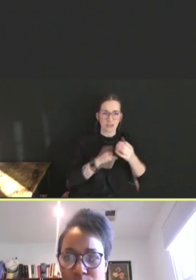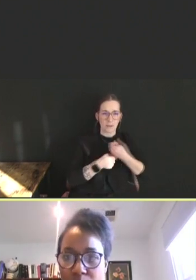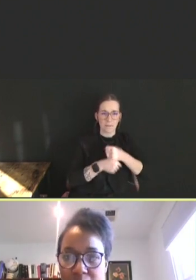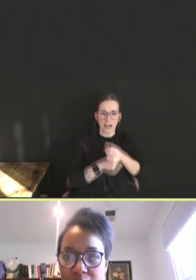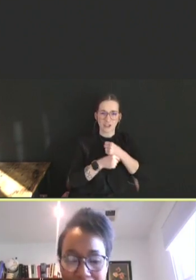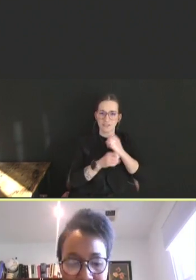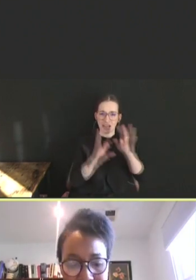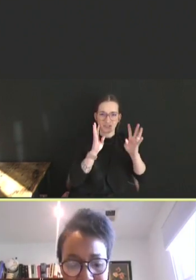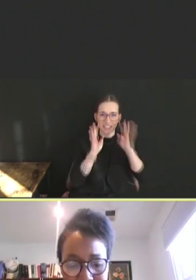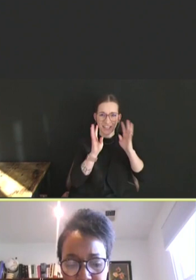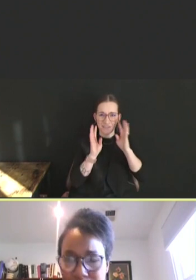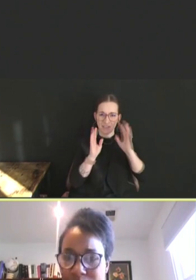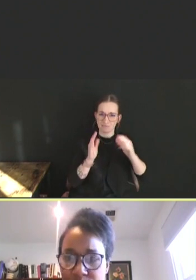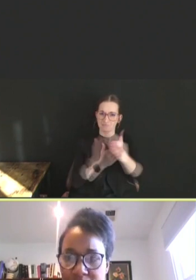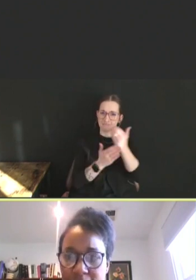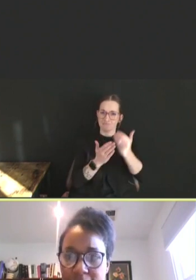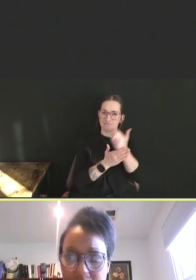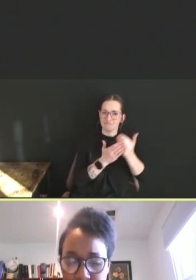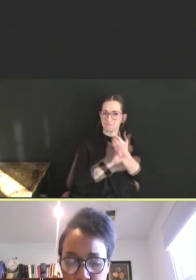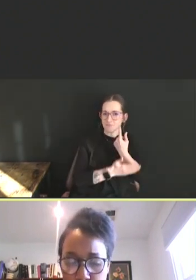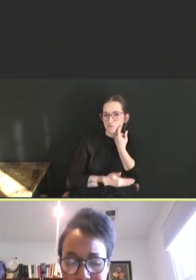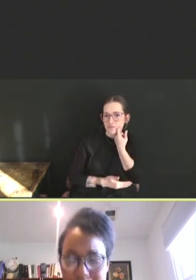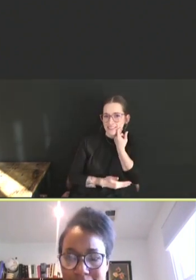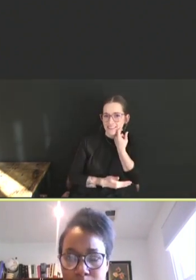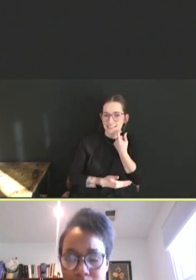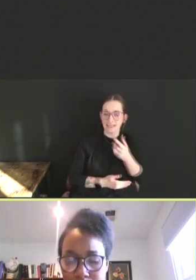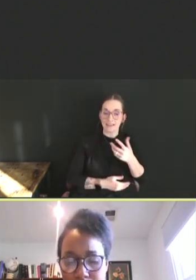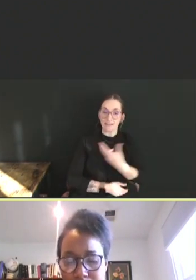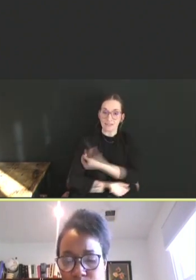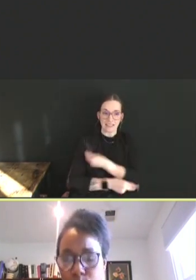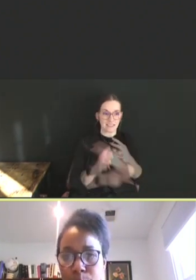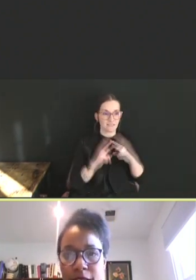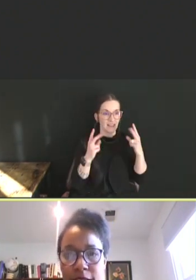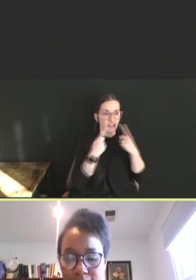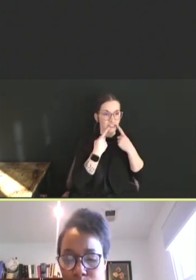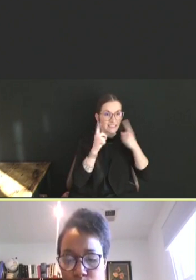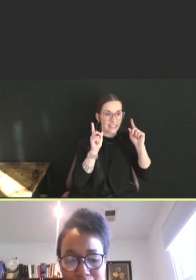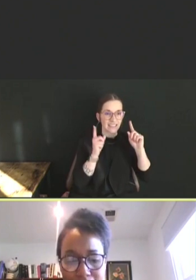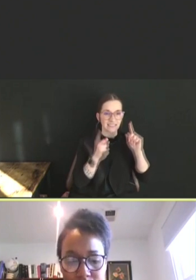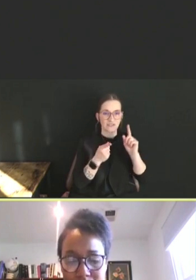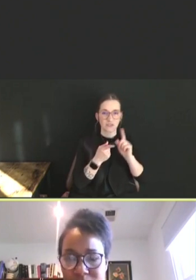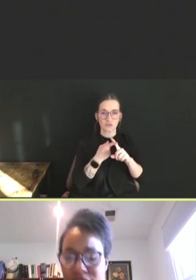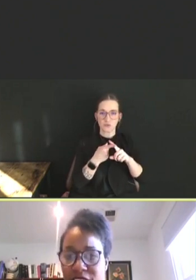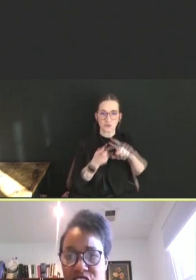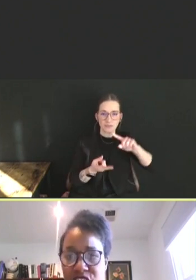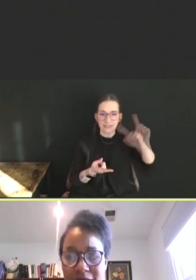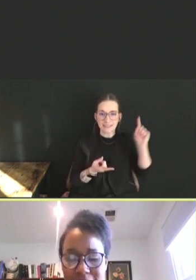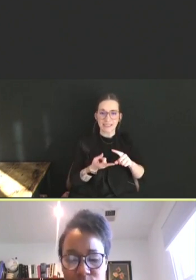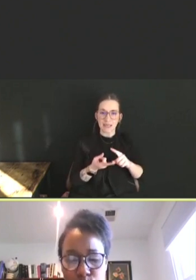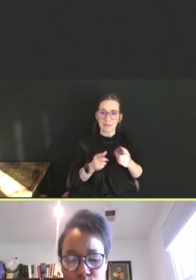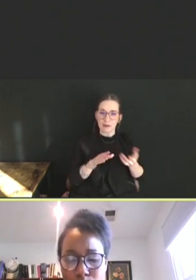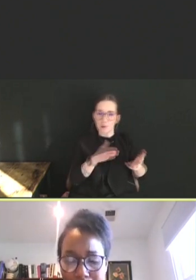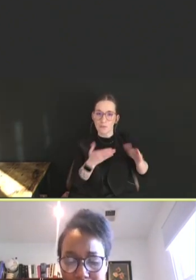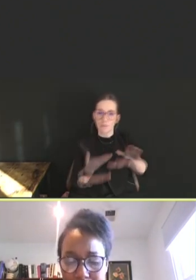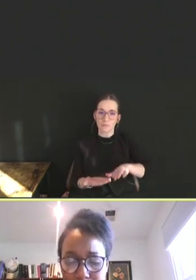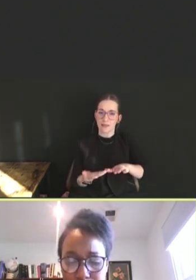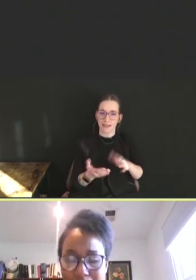We know that vaccines have been very successful at stemming the morbidity and mortality of infectious diseases worldwide.